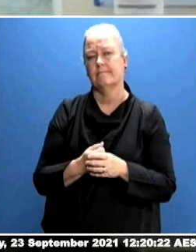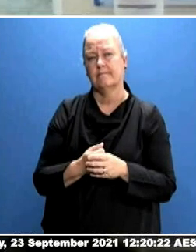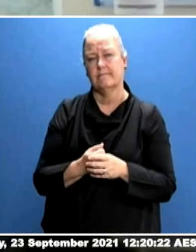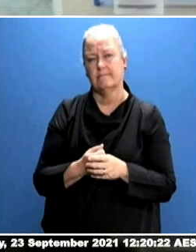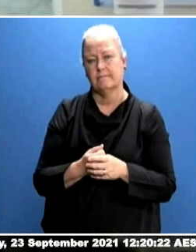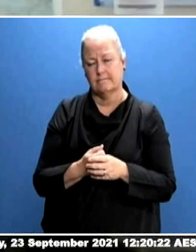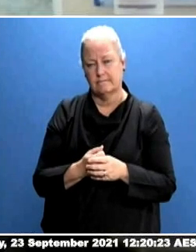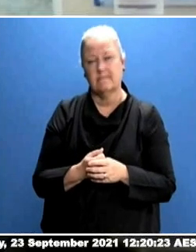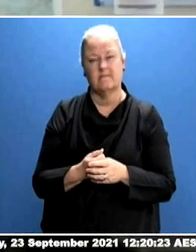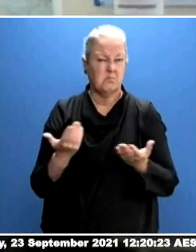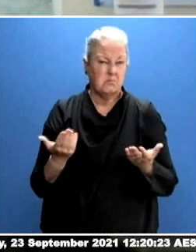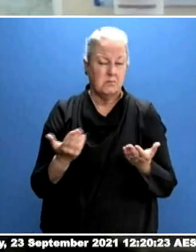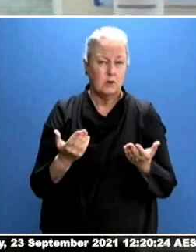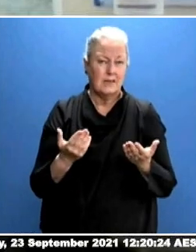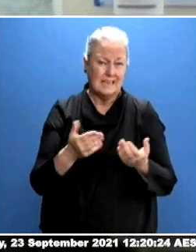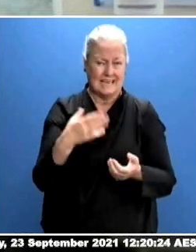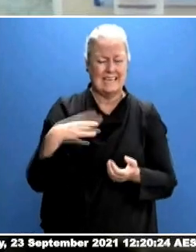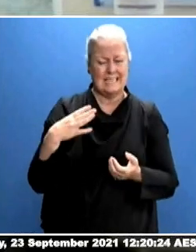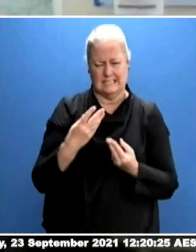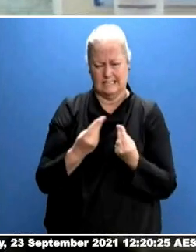There does need to be oversight but there also needs to be accountability.